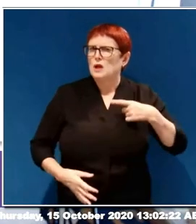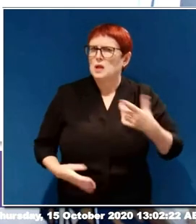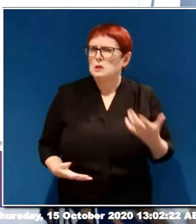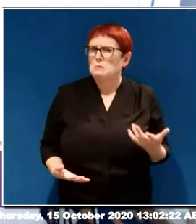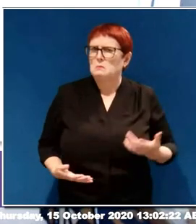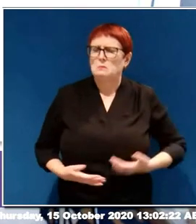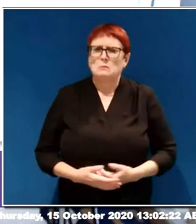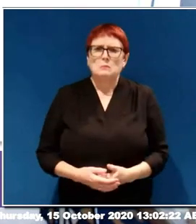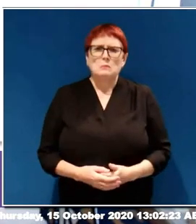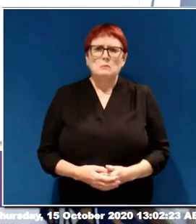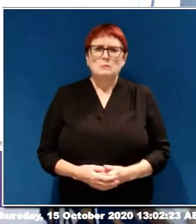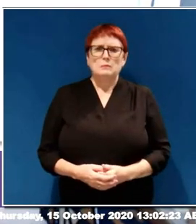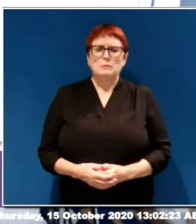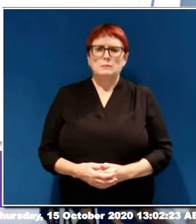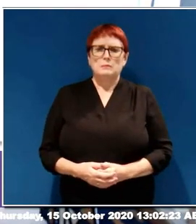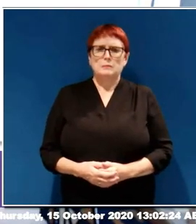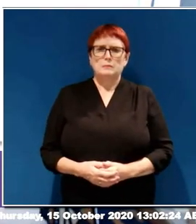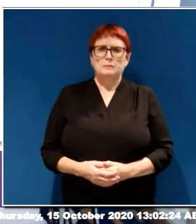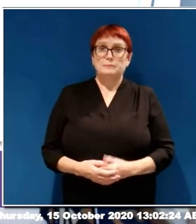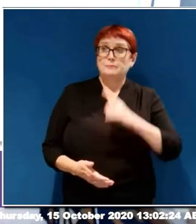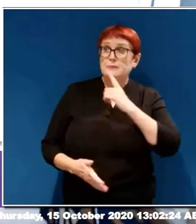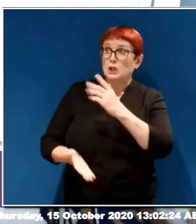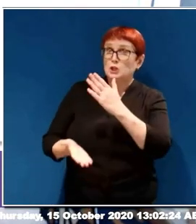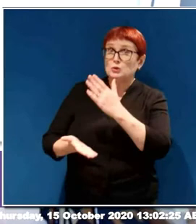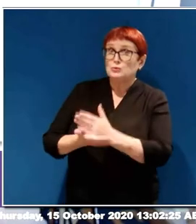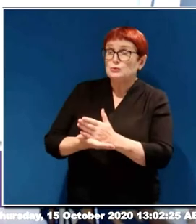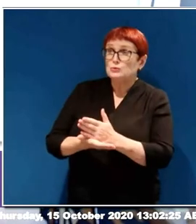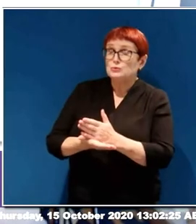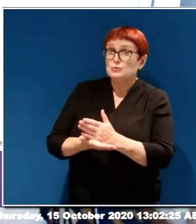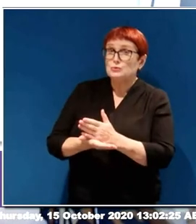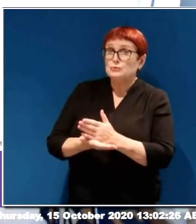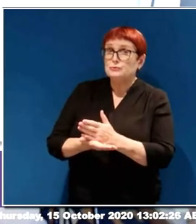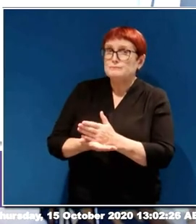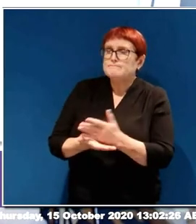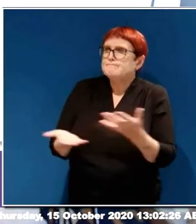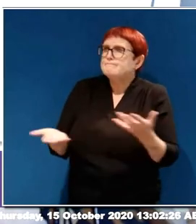To be honest, I don't - I haven't been given those reasons.